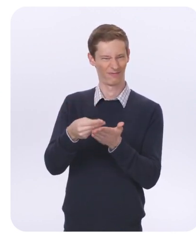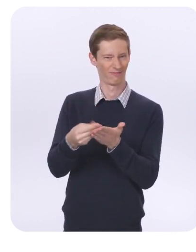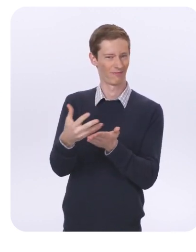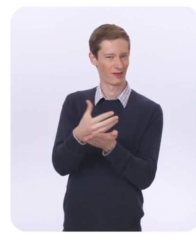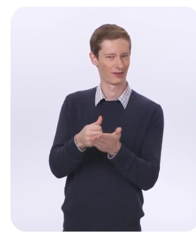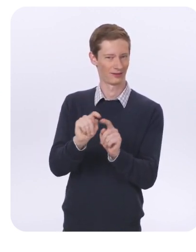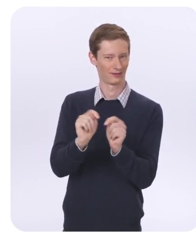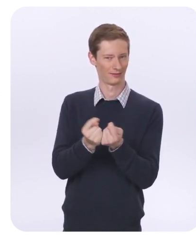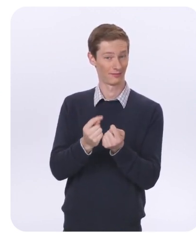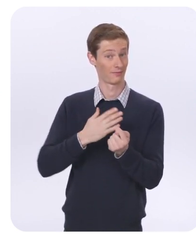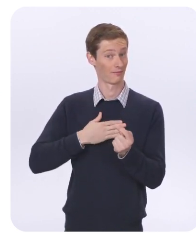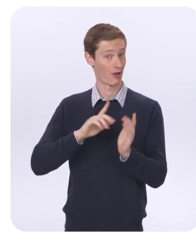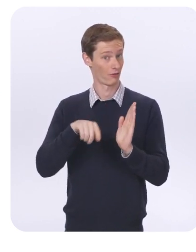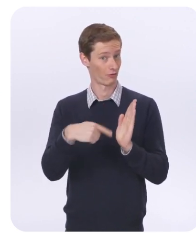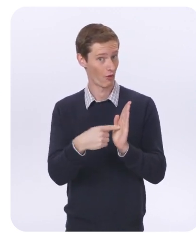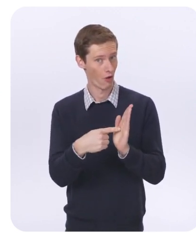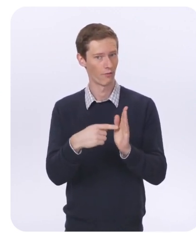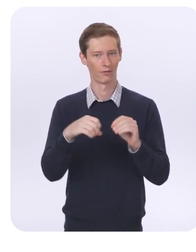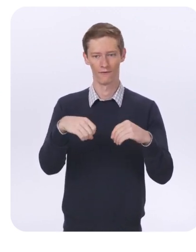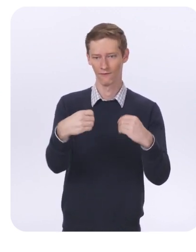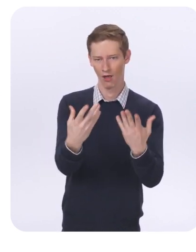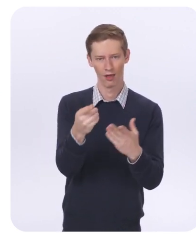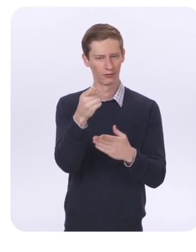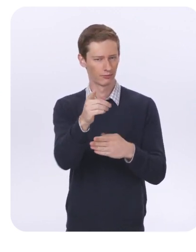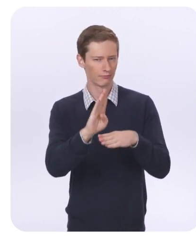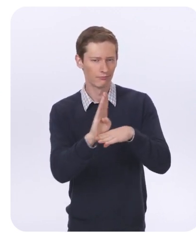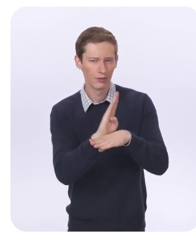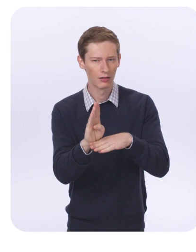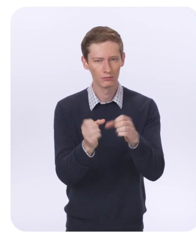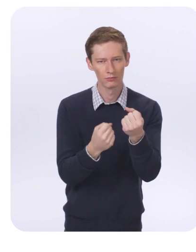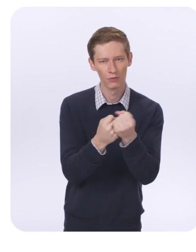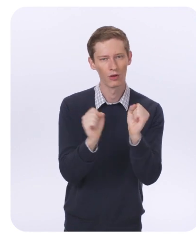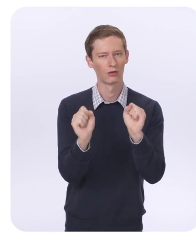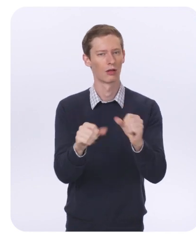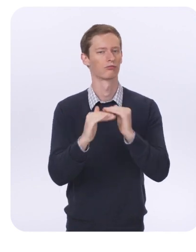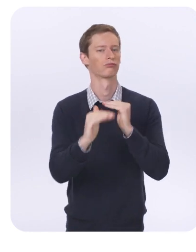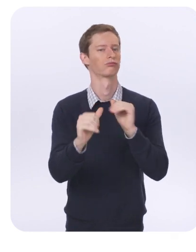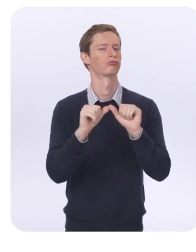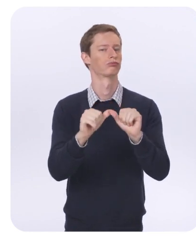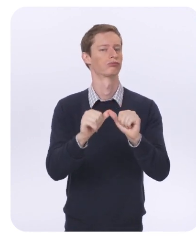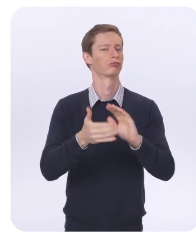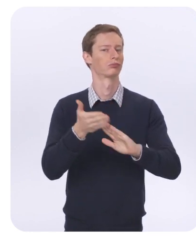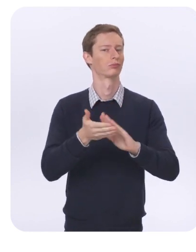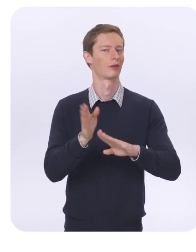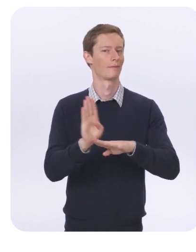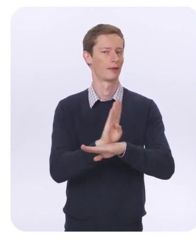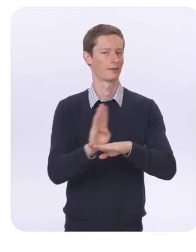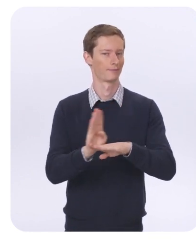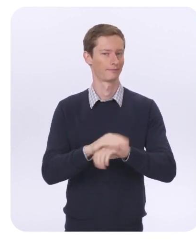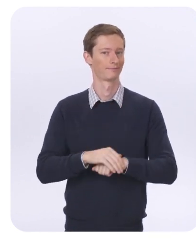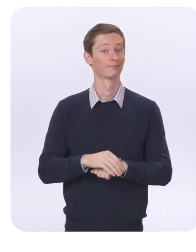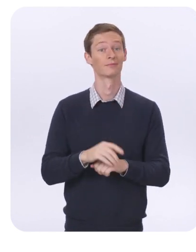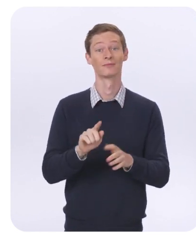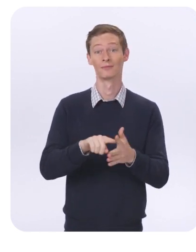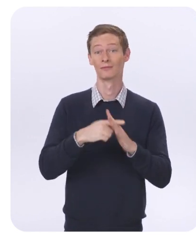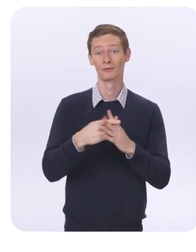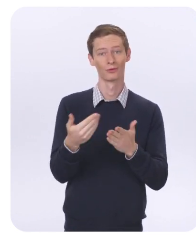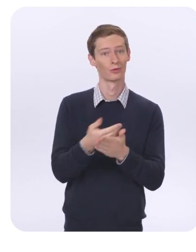a new tool we built to enable you to set country-specific prices for your app. Currently, the US-based MSRPs that you set